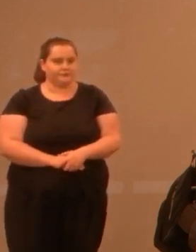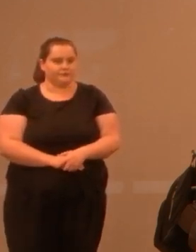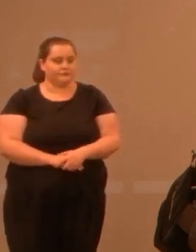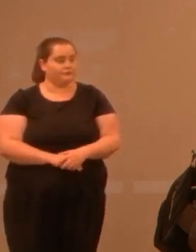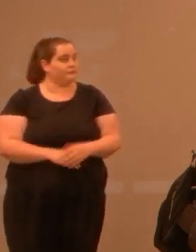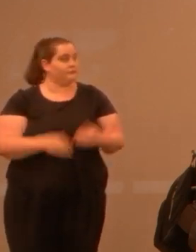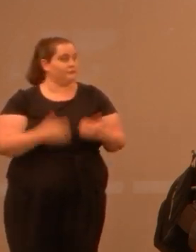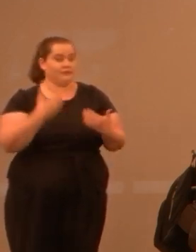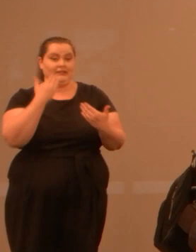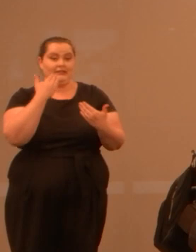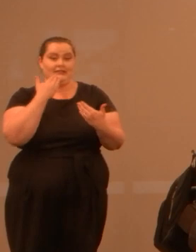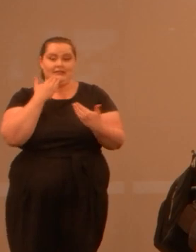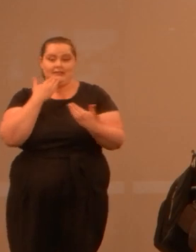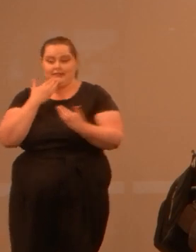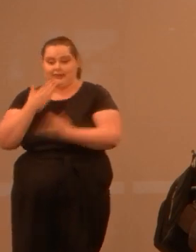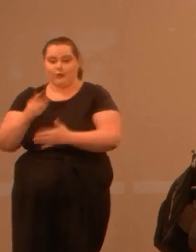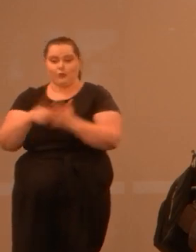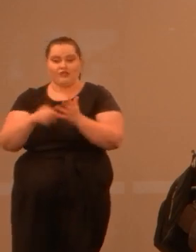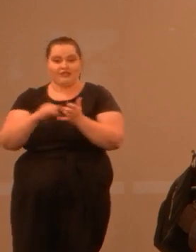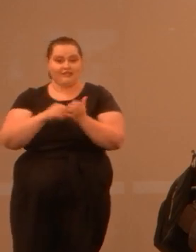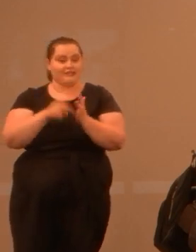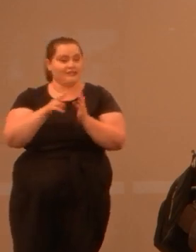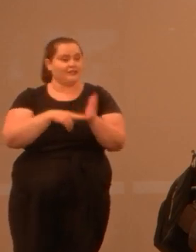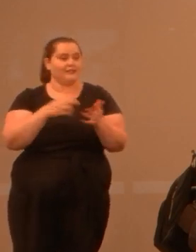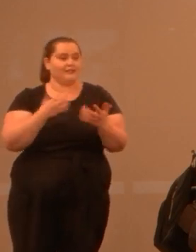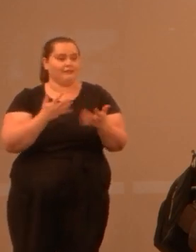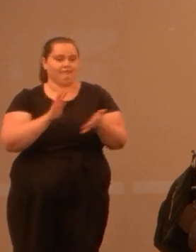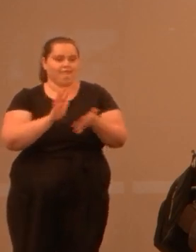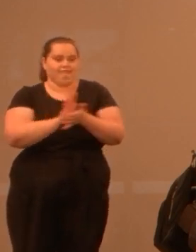Thank you very much, Justin, and it's a delight to be welcomed here once again